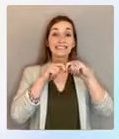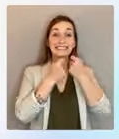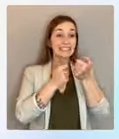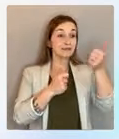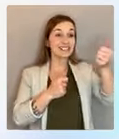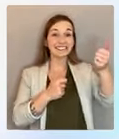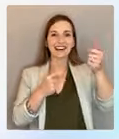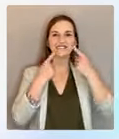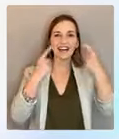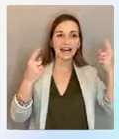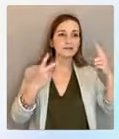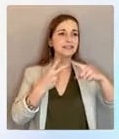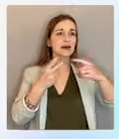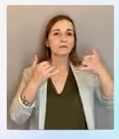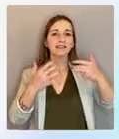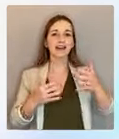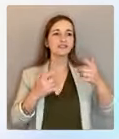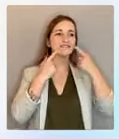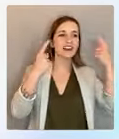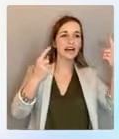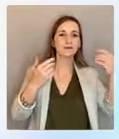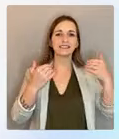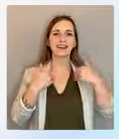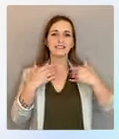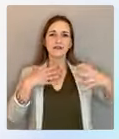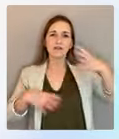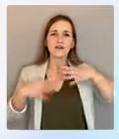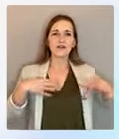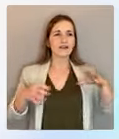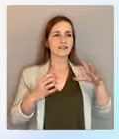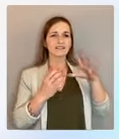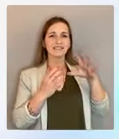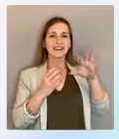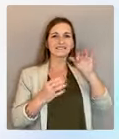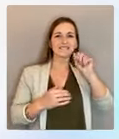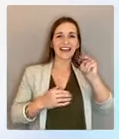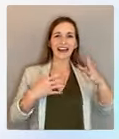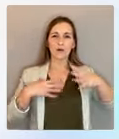streetwear, fashion play a huge role. And the most popular sports in the world have the most popular culture.